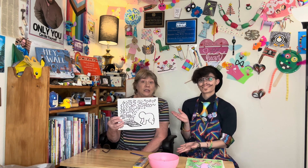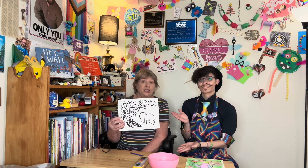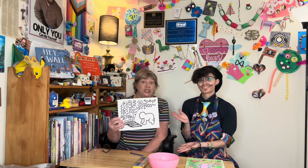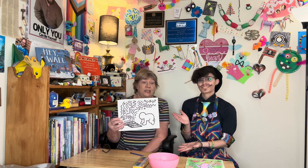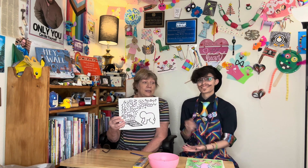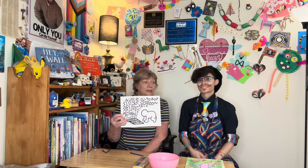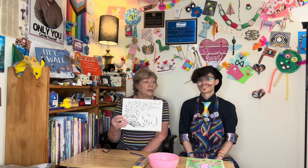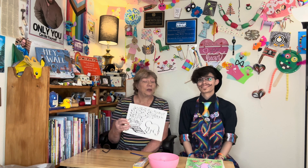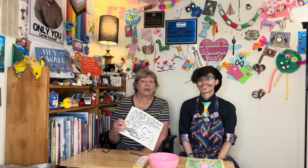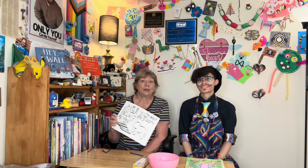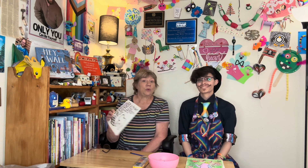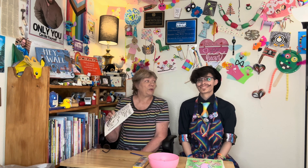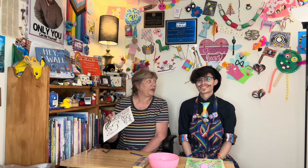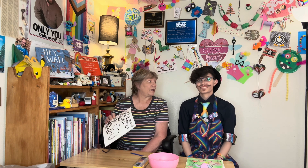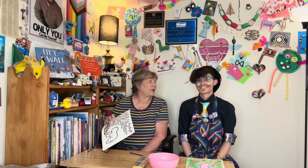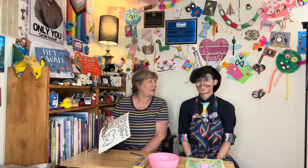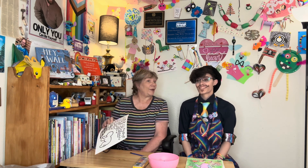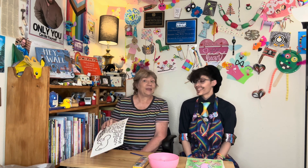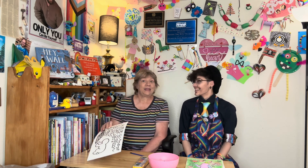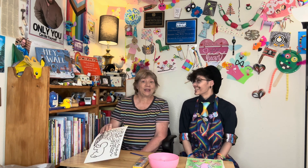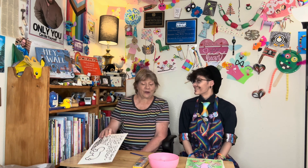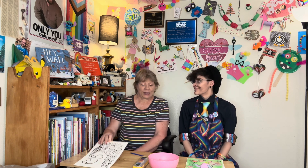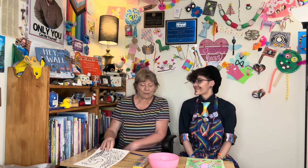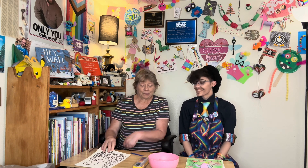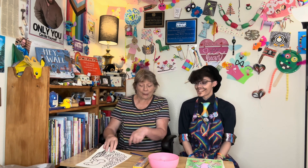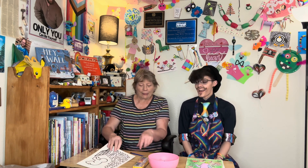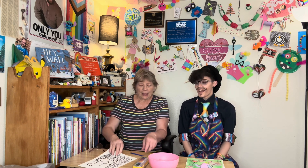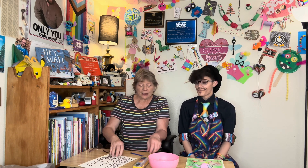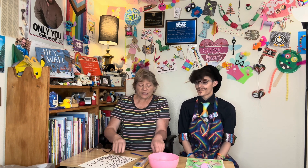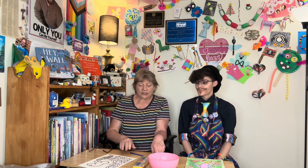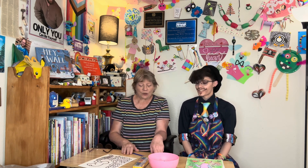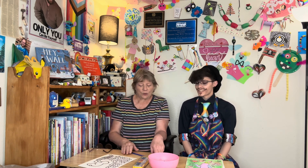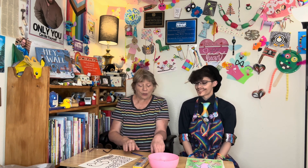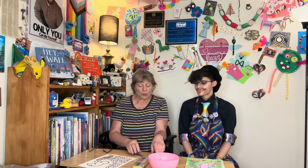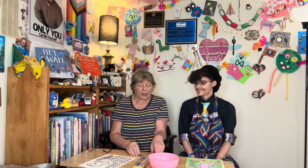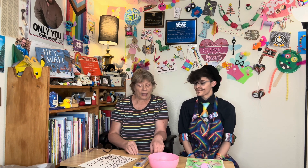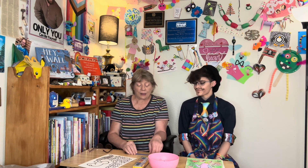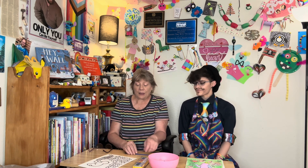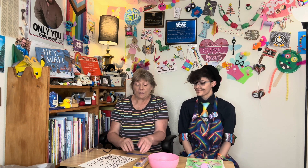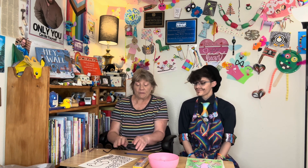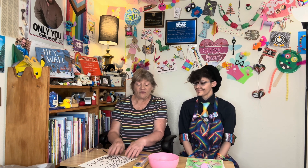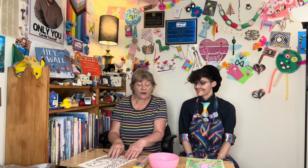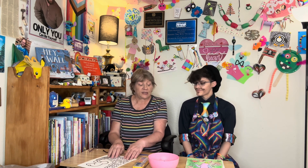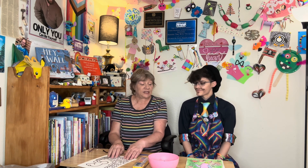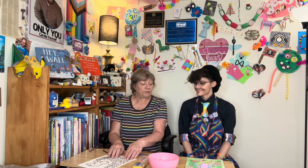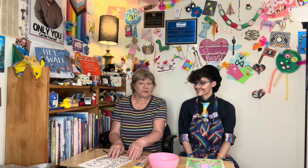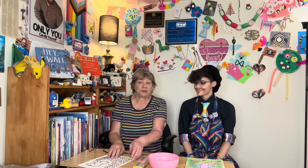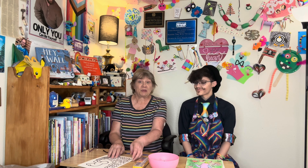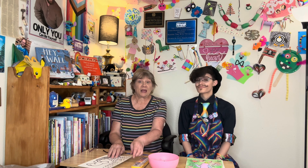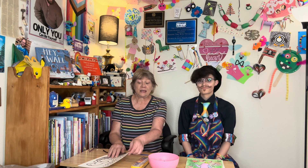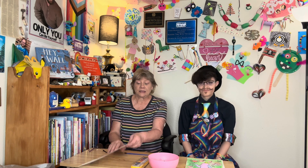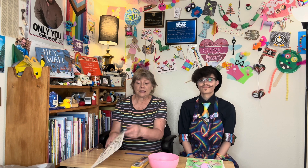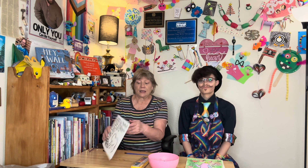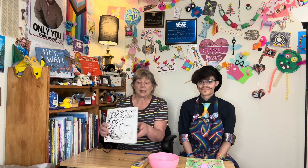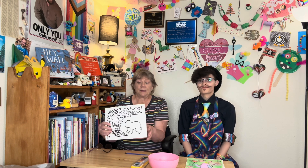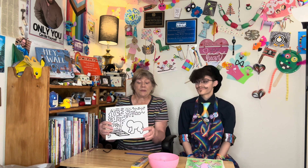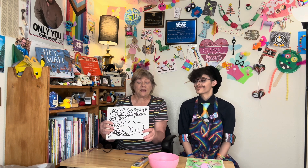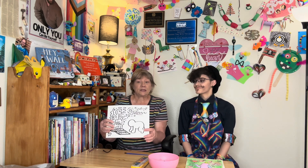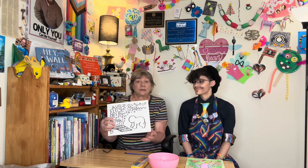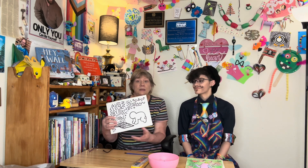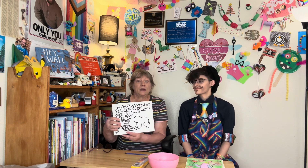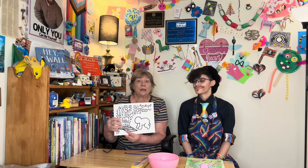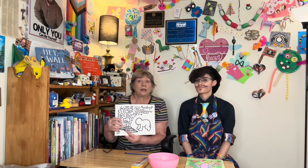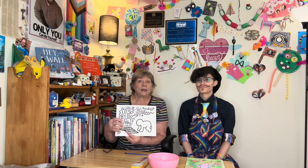sheet, we will hear all about Keith Haring. KAI: Yeah, absolutely. BARB: So, very simple supplies. This